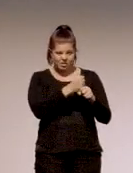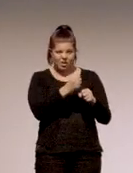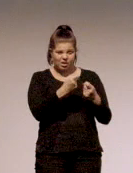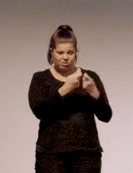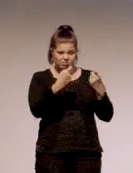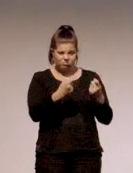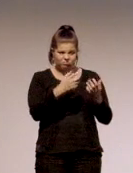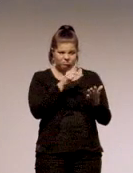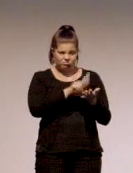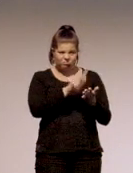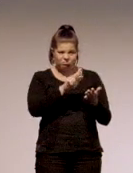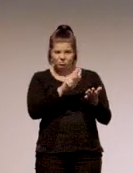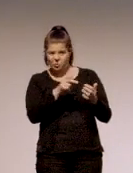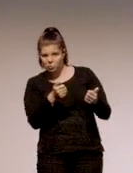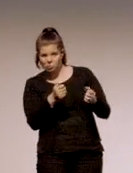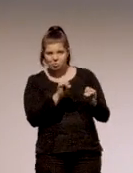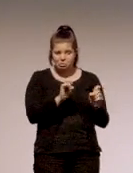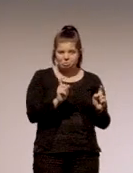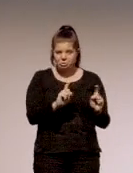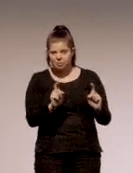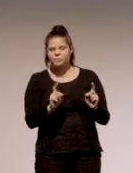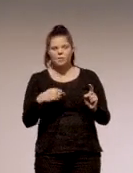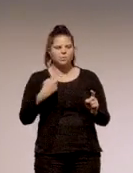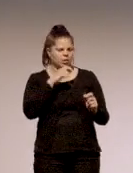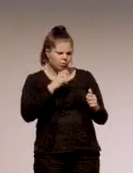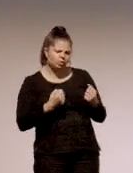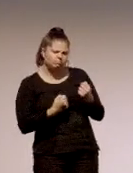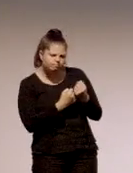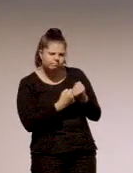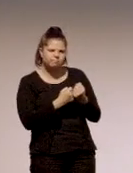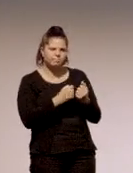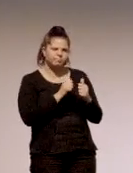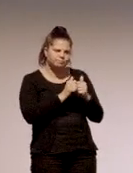We'll actually work alongside them doing the standard kind of audits that you set...expect.